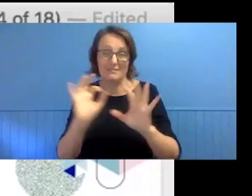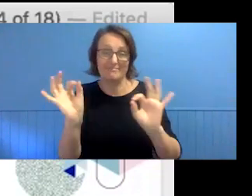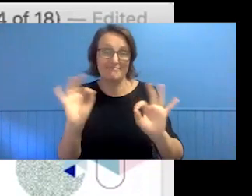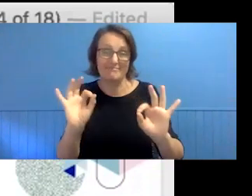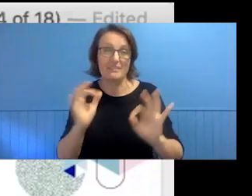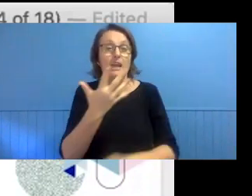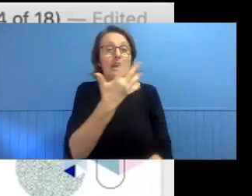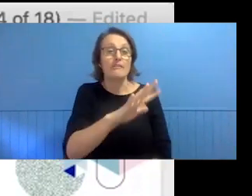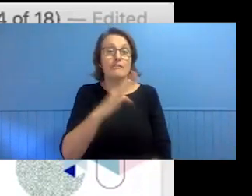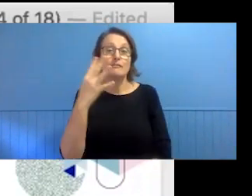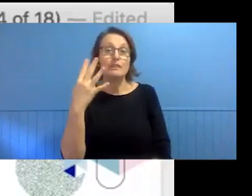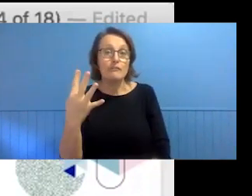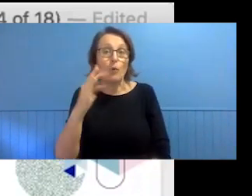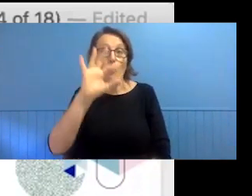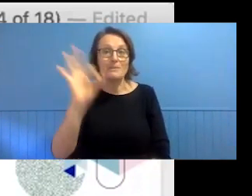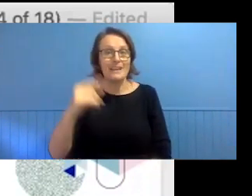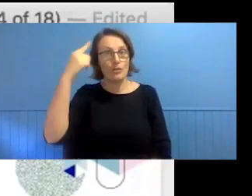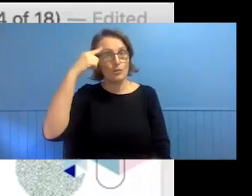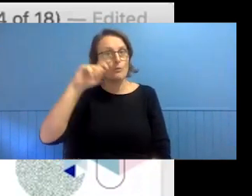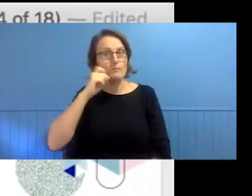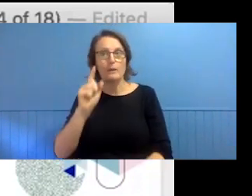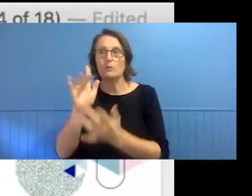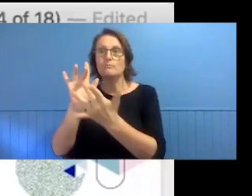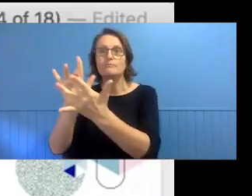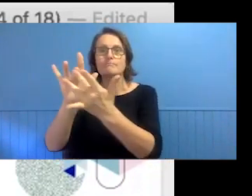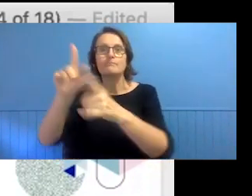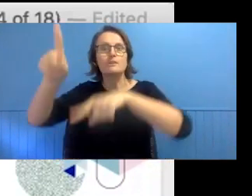more diverse audience and only 24% called it an impact. 73% thought